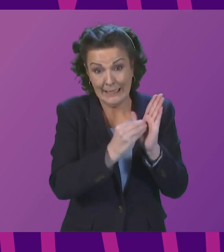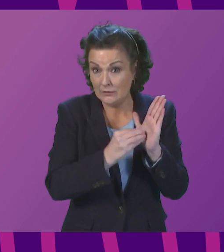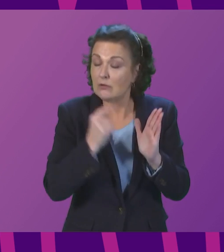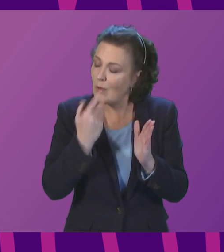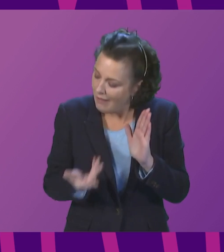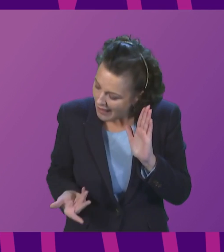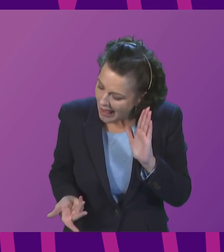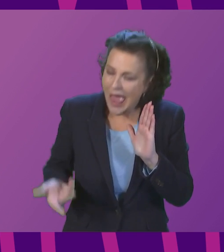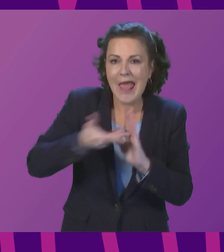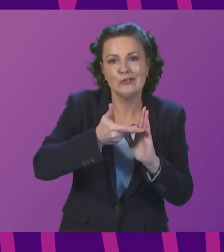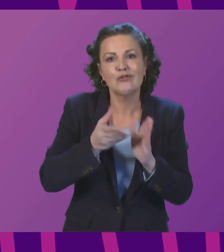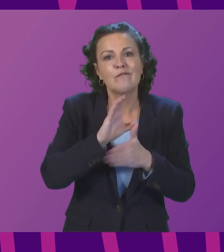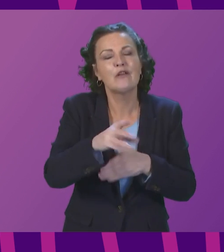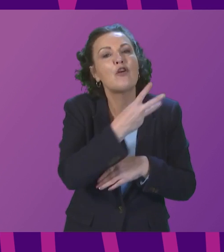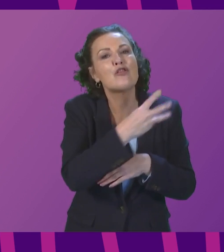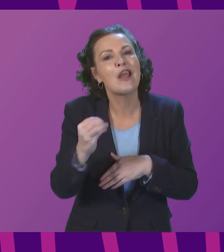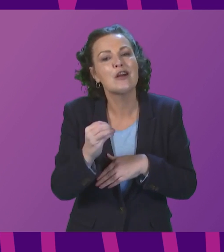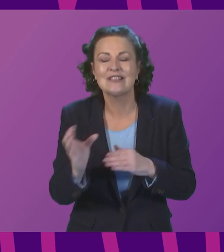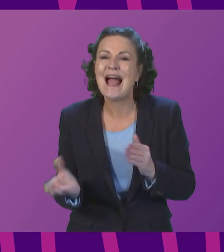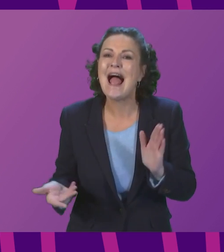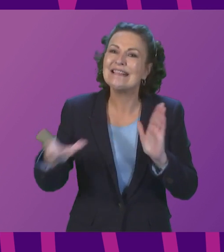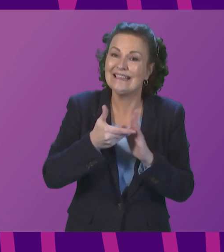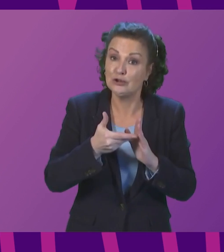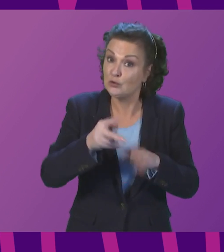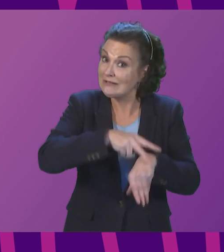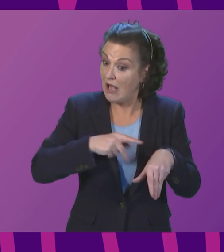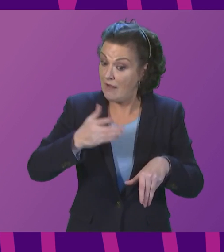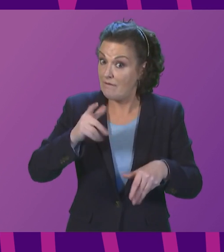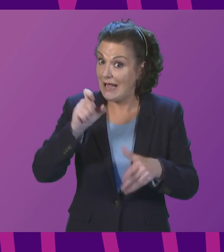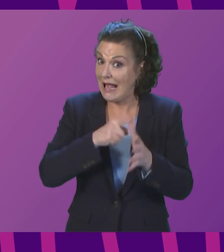for more than 300 additional staff in CAMHS over the coming years.